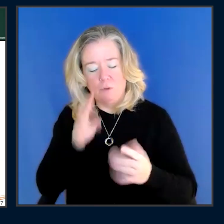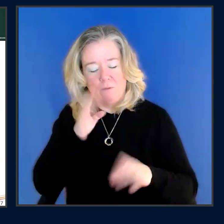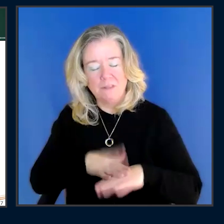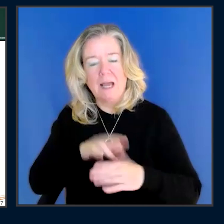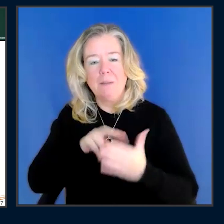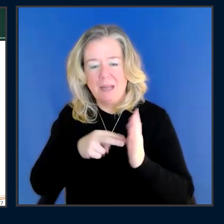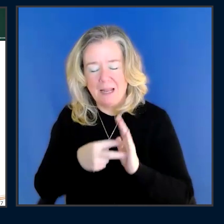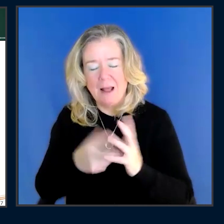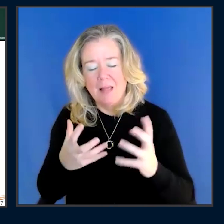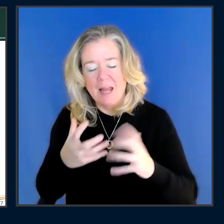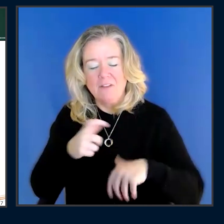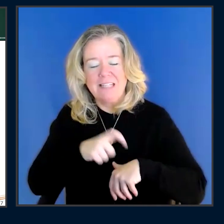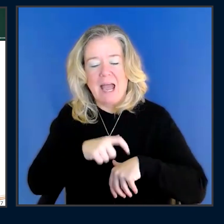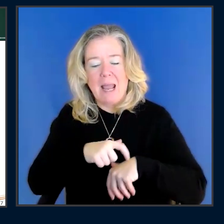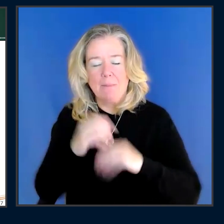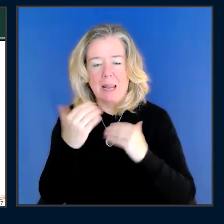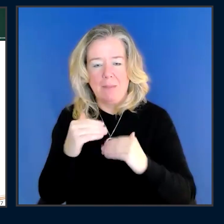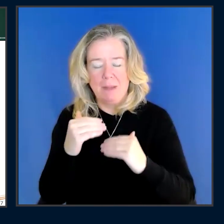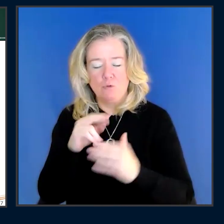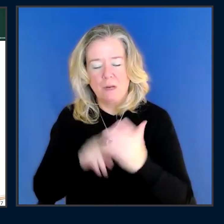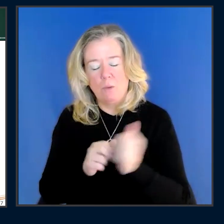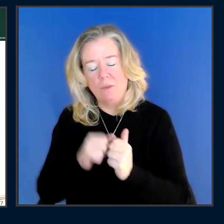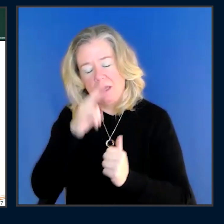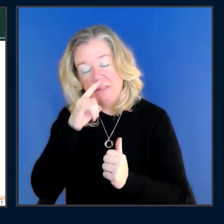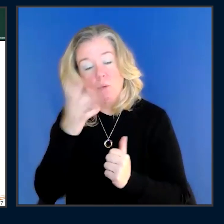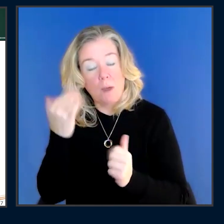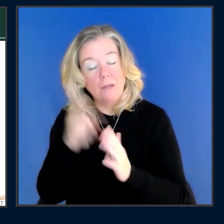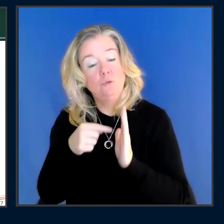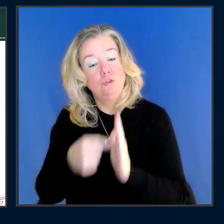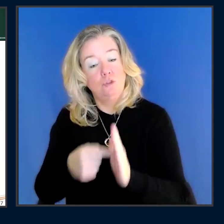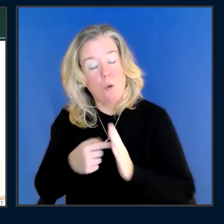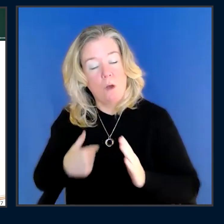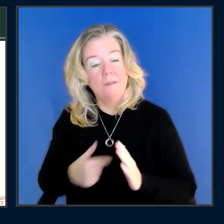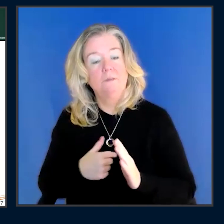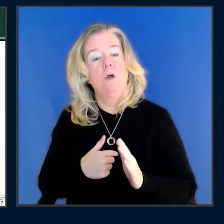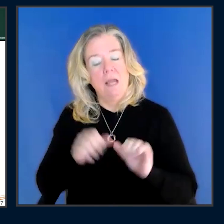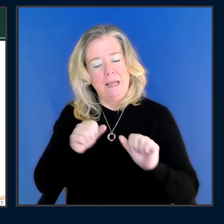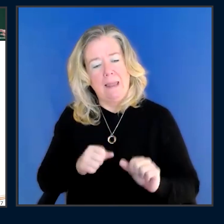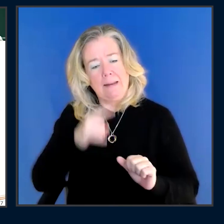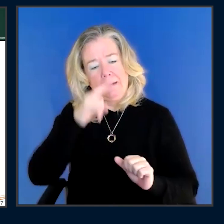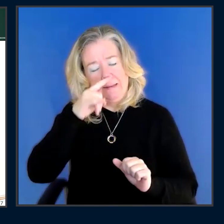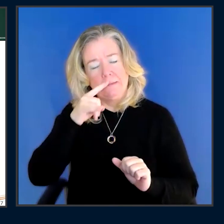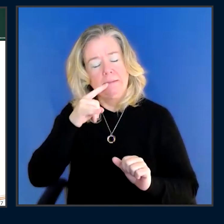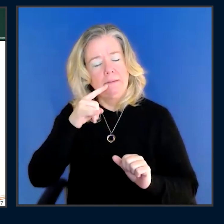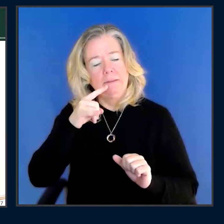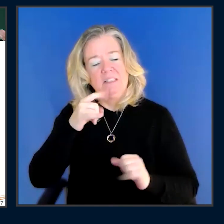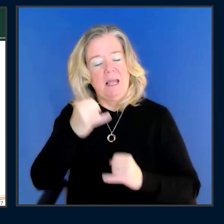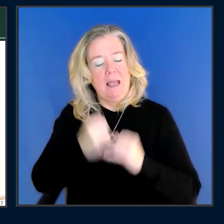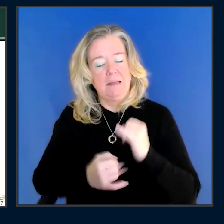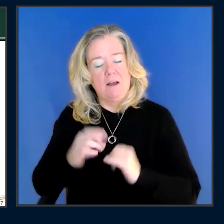We do a lot of timed reading with kids, and that all is just to show us, like, can children at the end of third grade